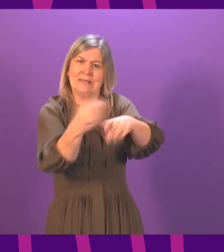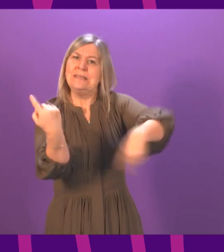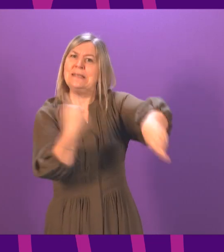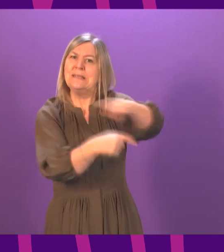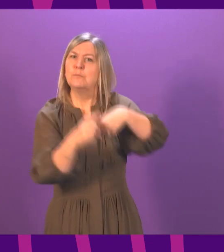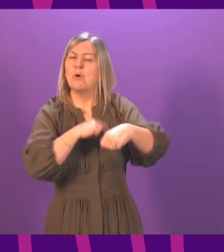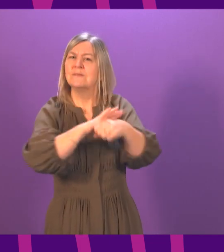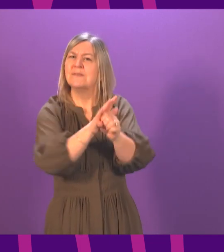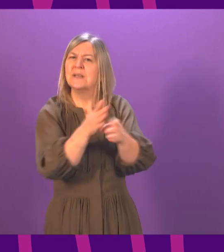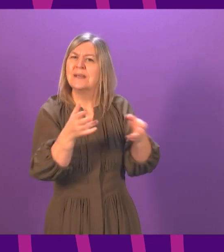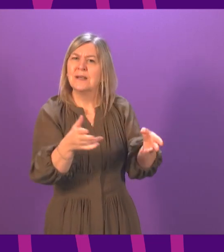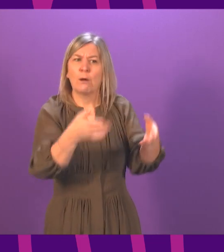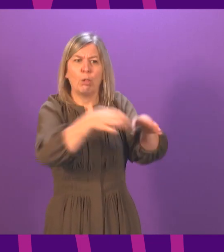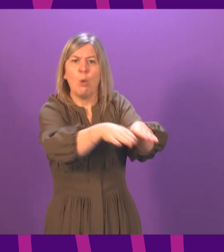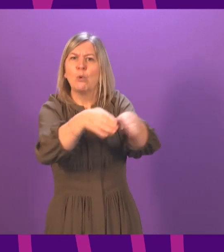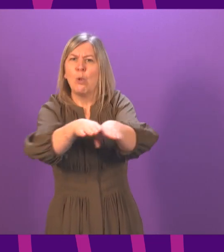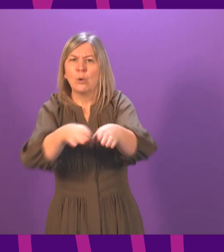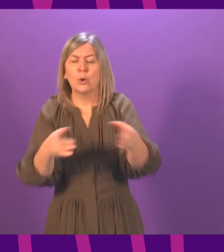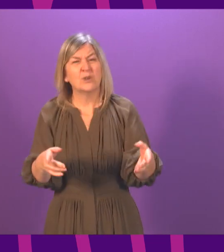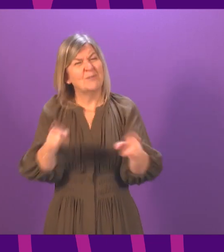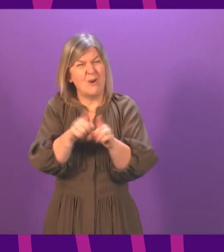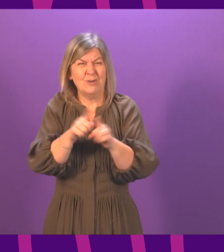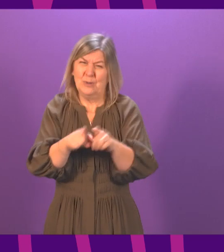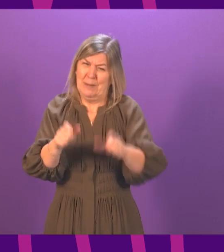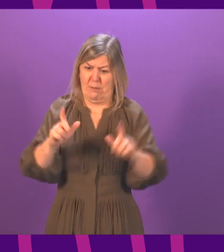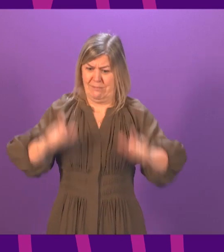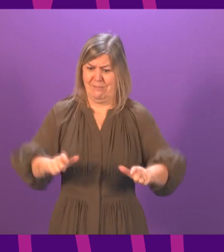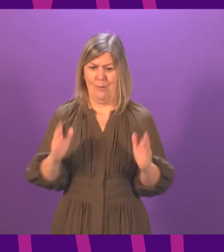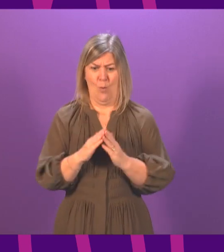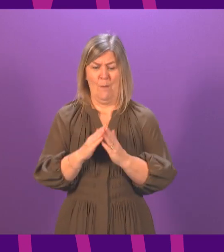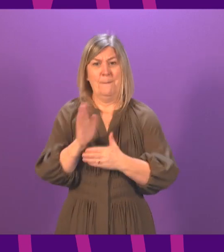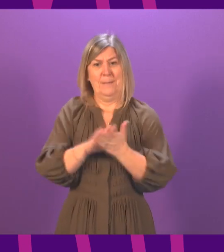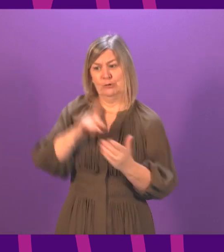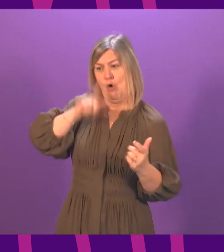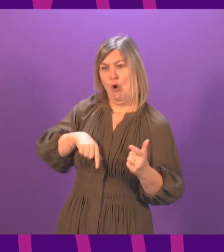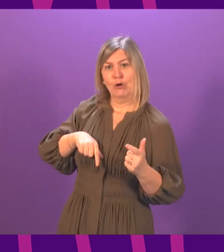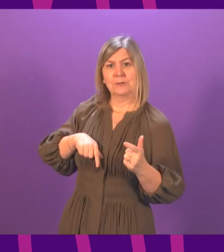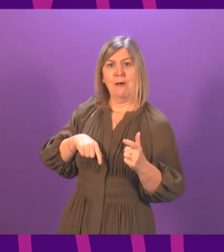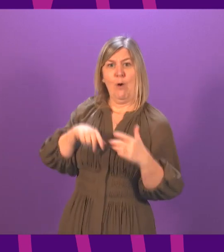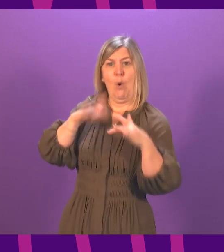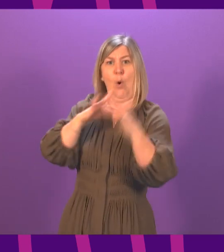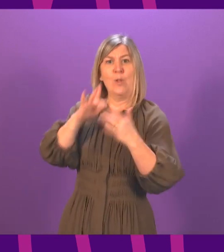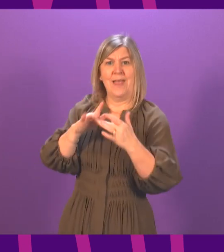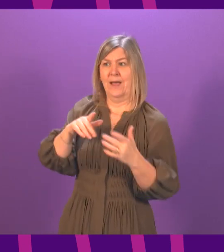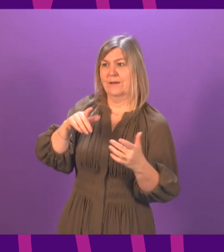and the rise of online shopping, which has left once-lucrative retail spaces empty?